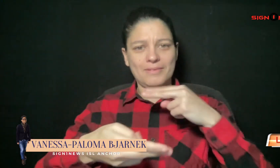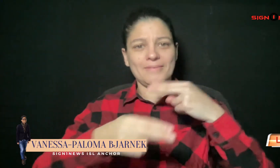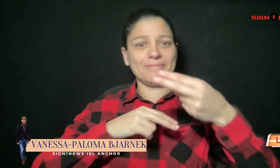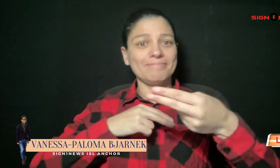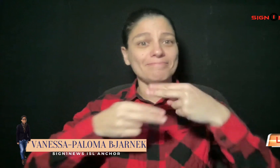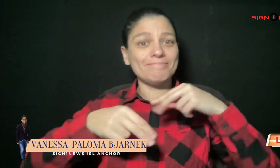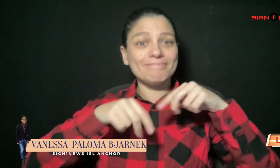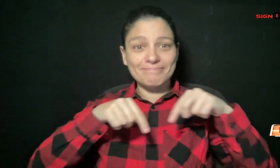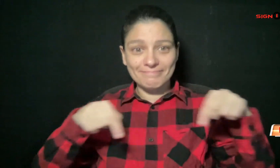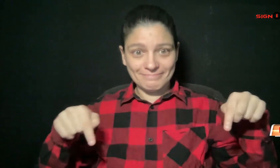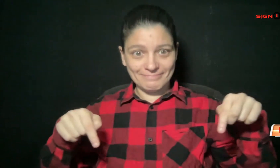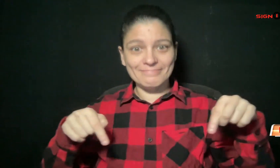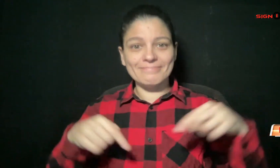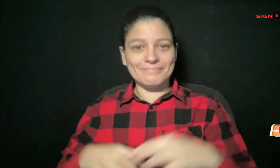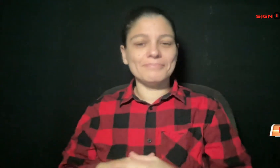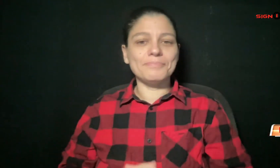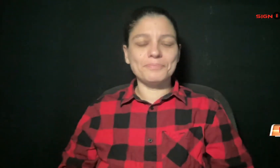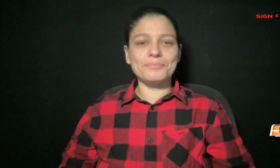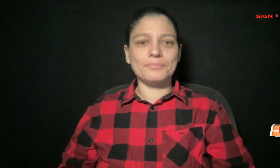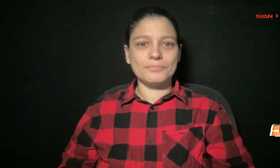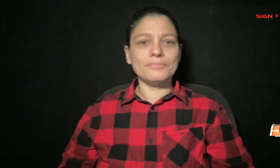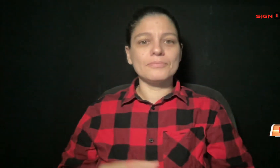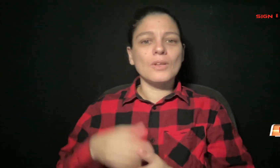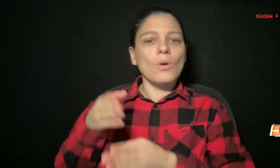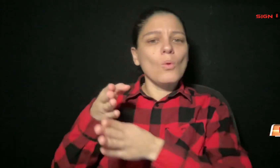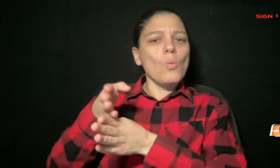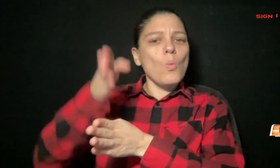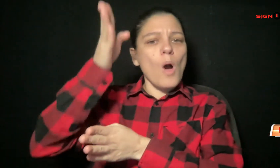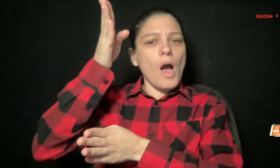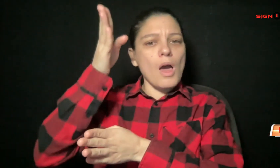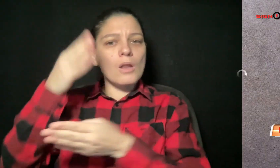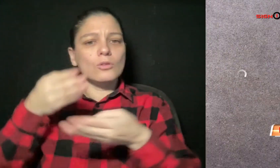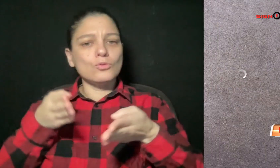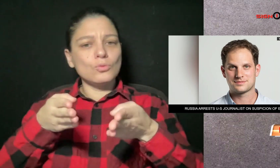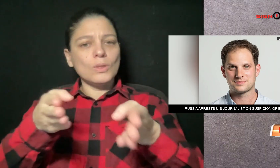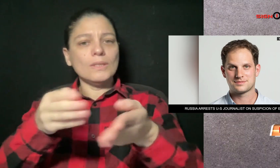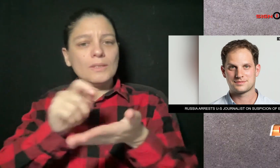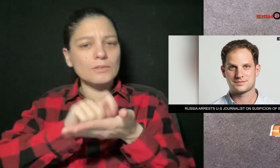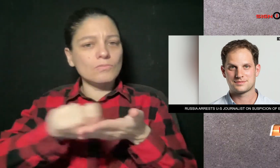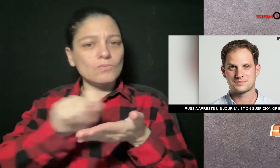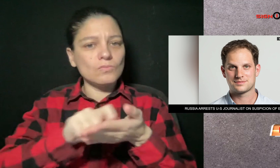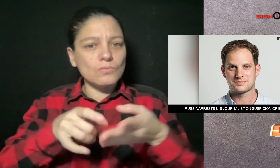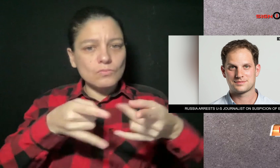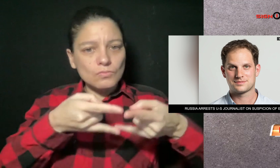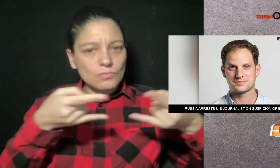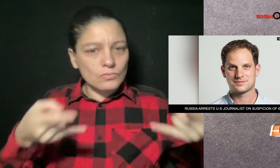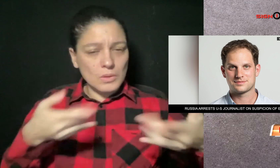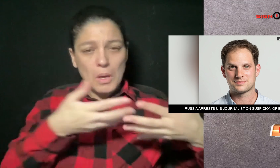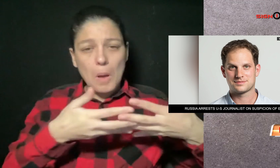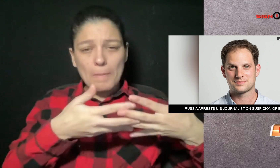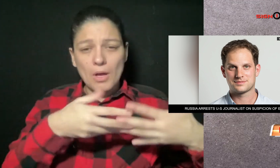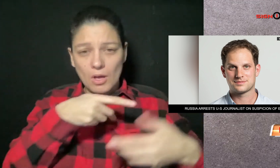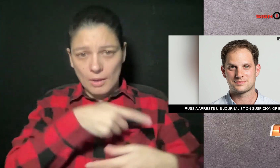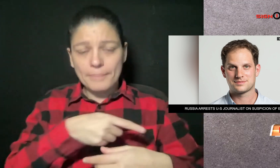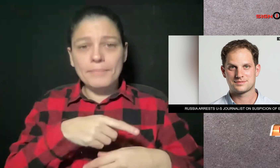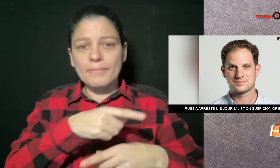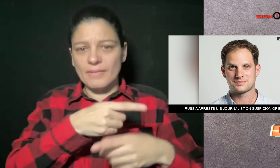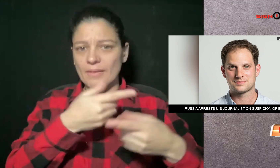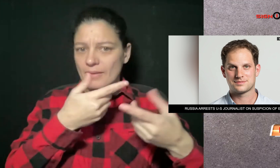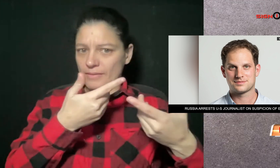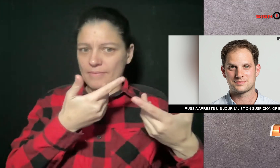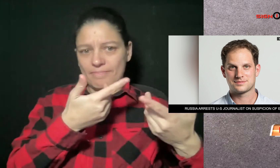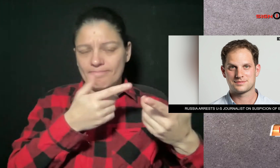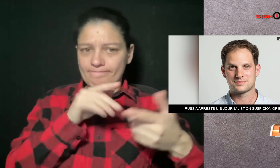comment about this update we may add it at the bottom of the screen the Wall Street Journal